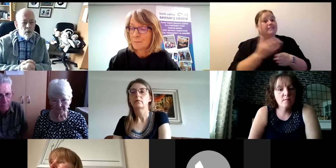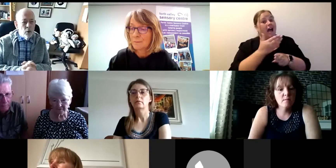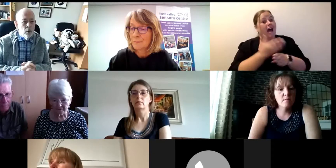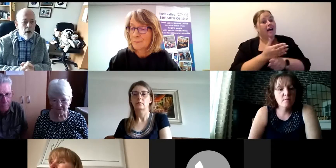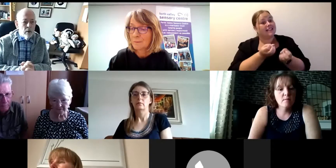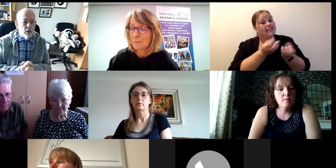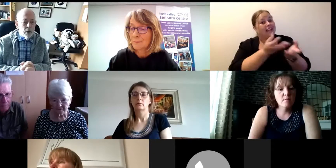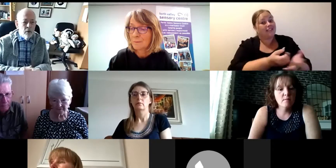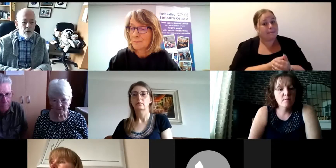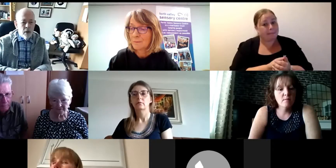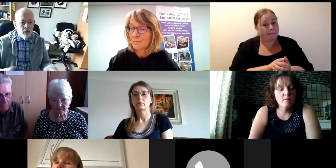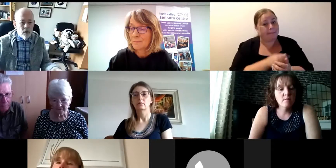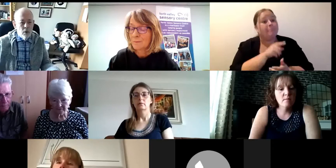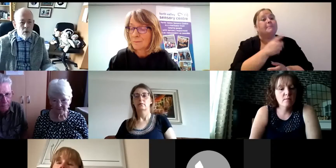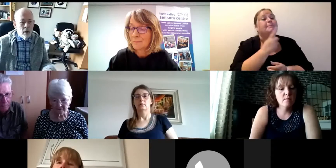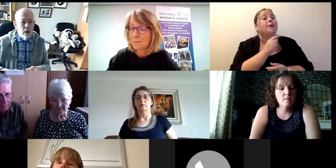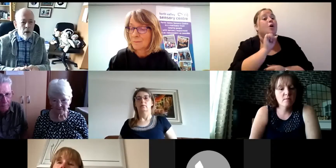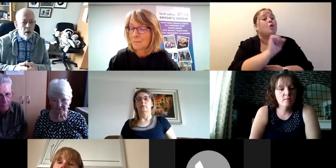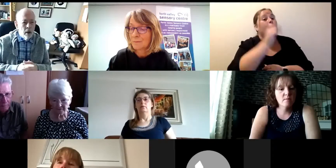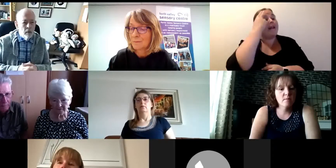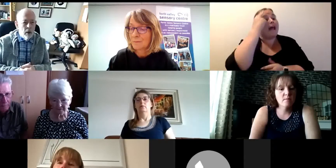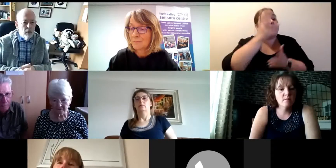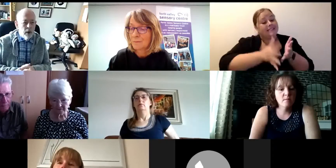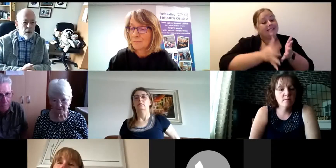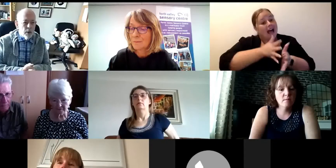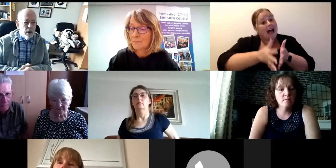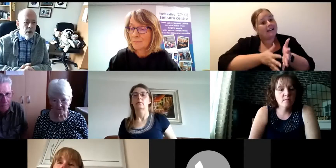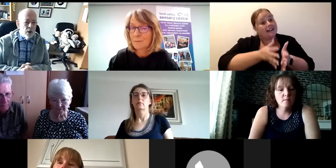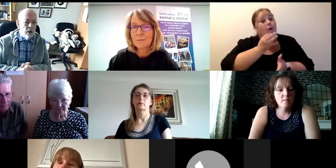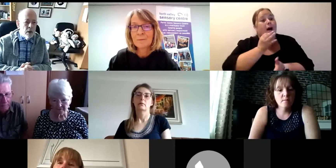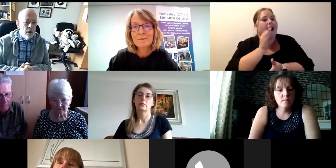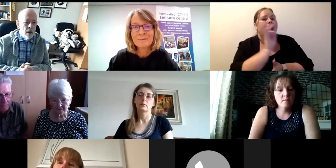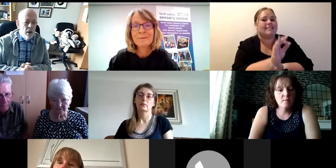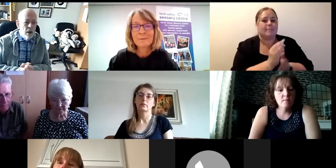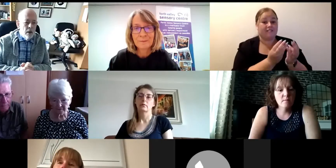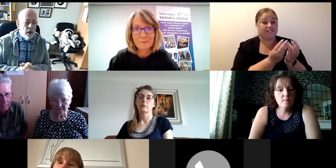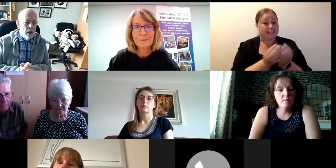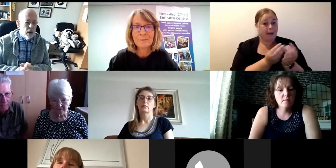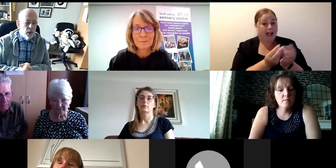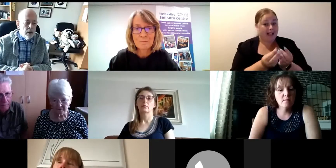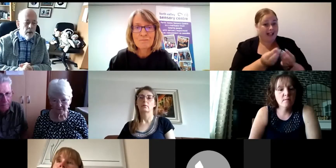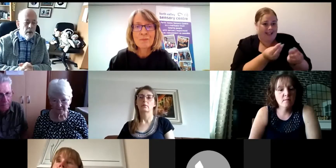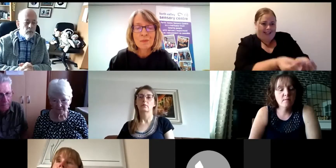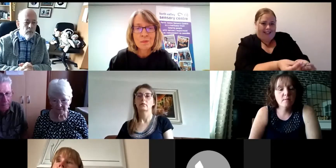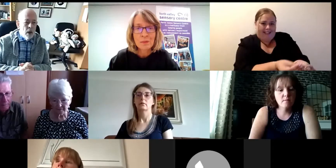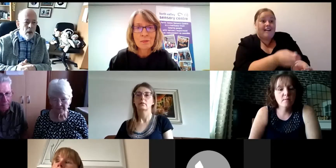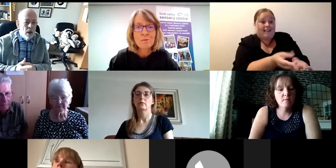do that themselves and give them all a finger spelling sheet. Then I explain to them how